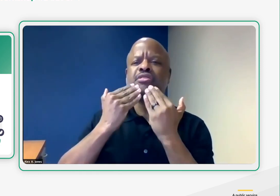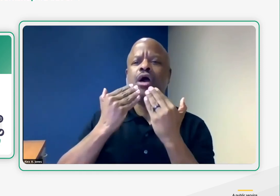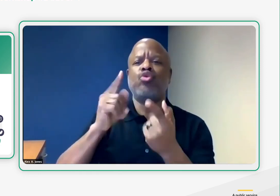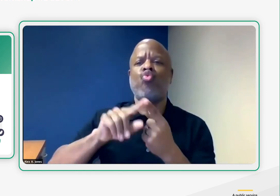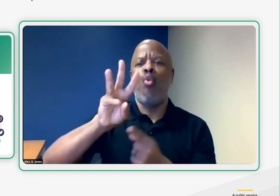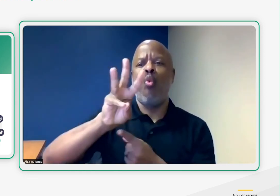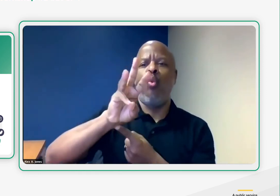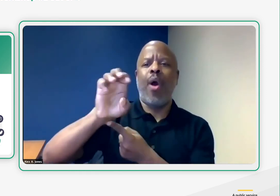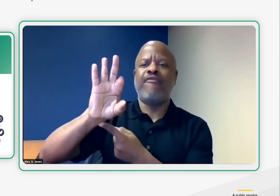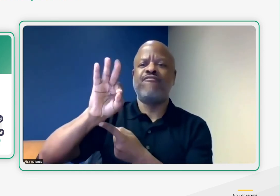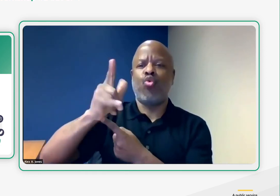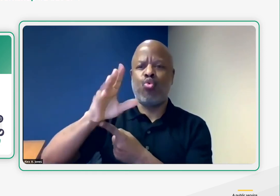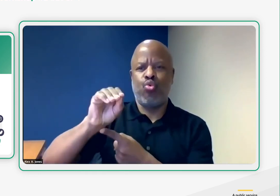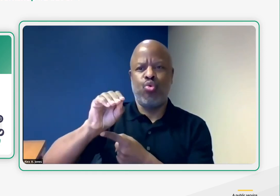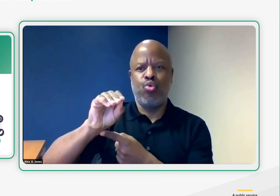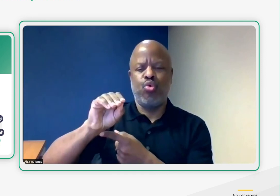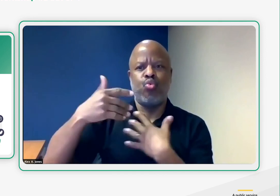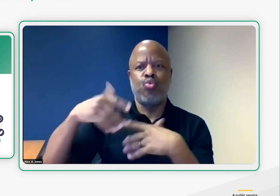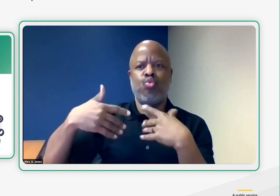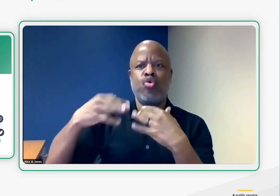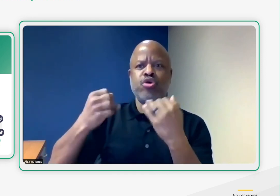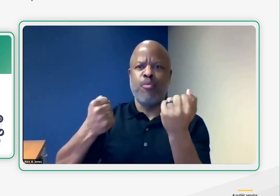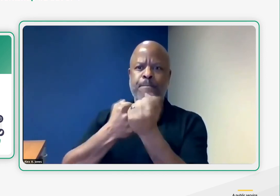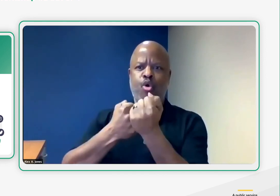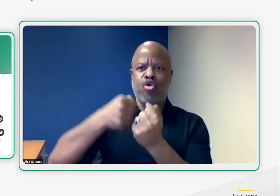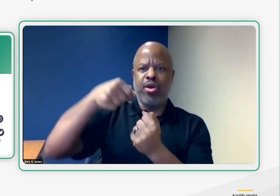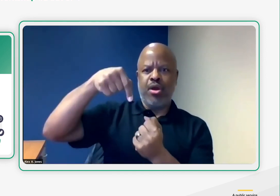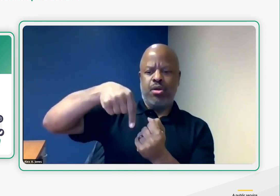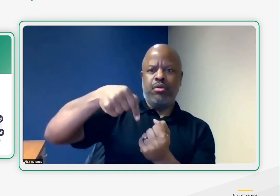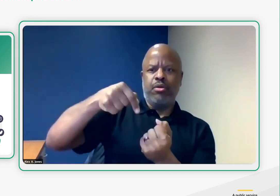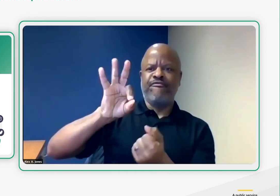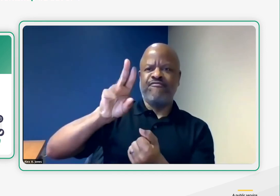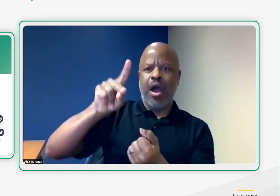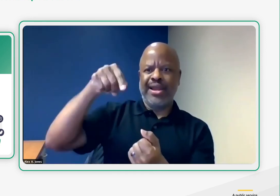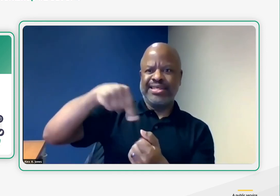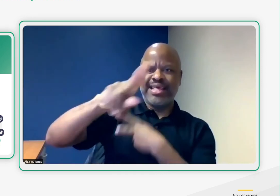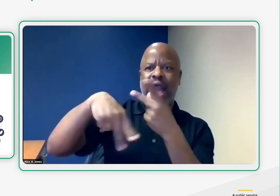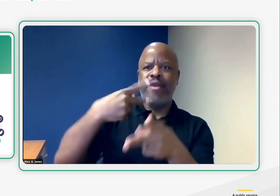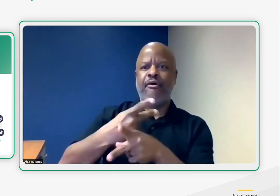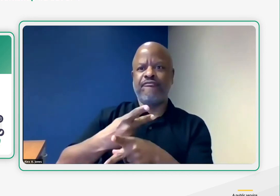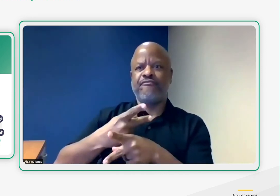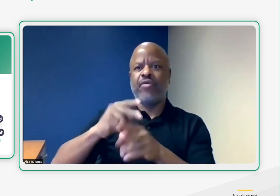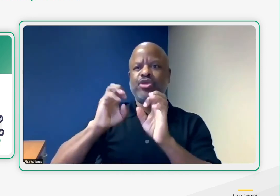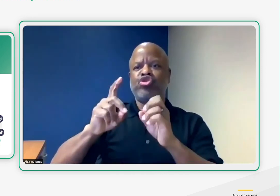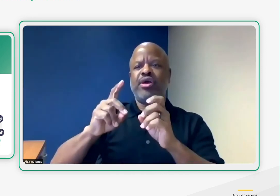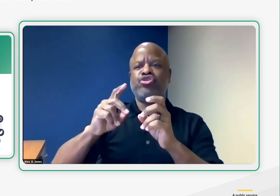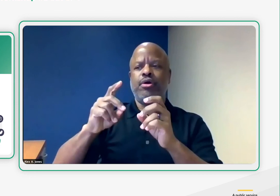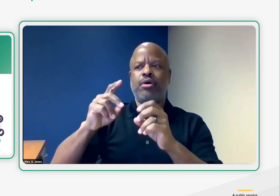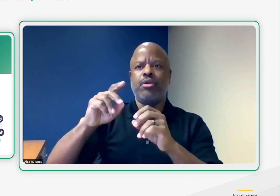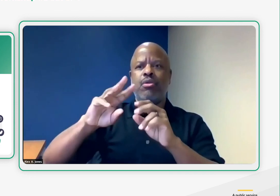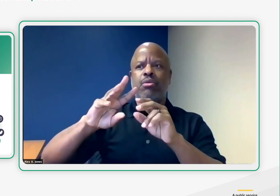you to Wells Fargo Foundation for supporting and funding this kind of education and this